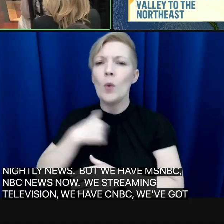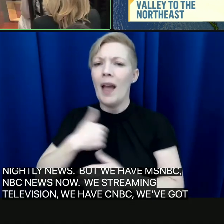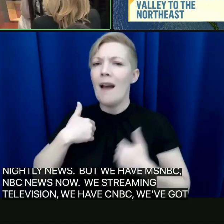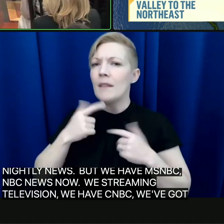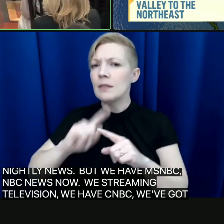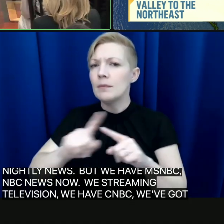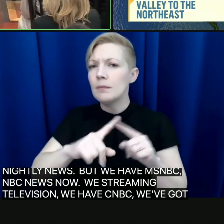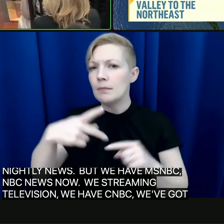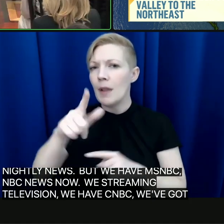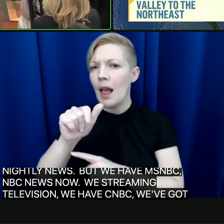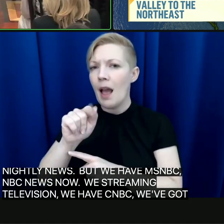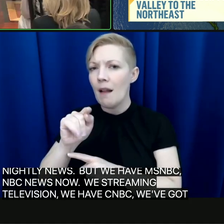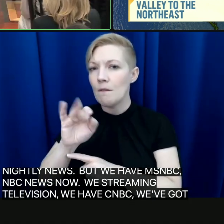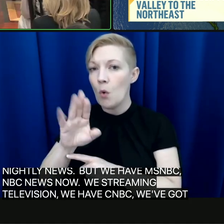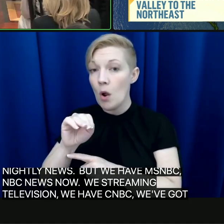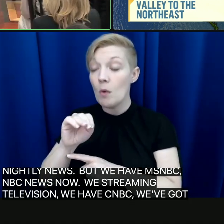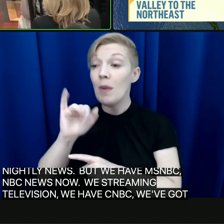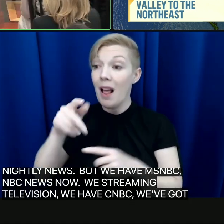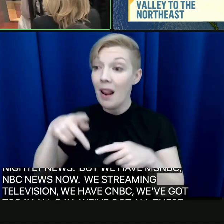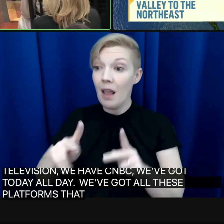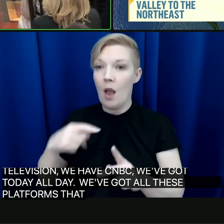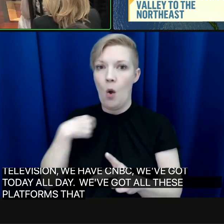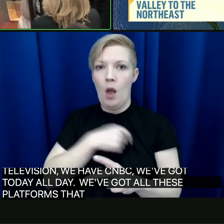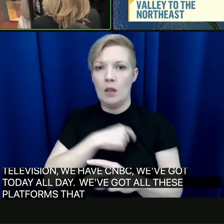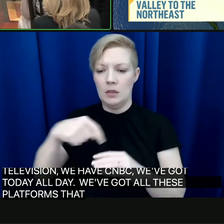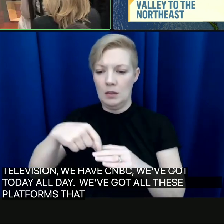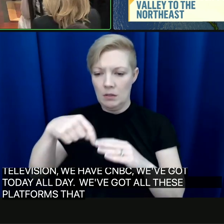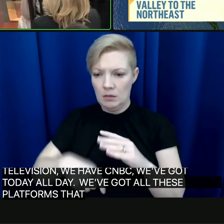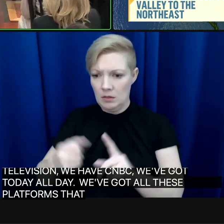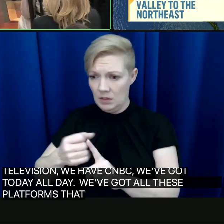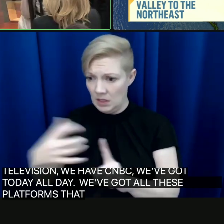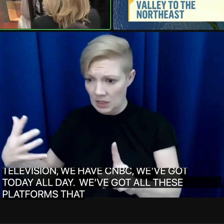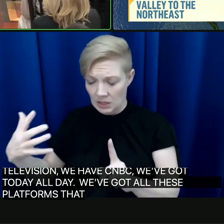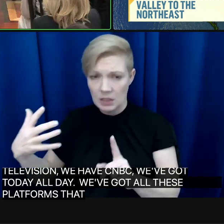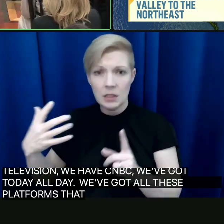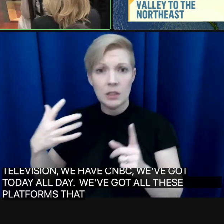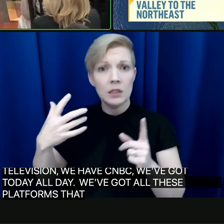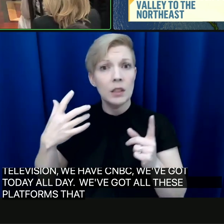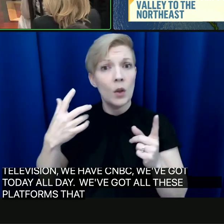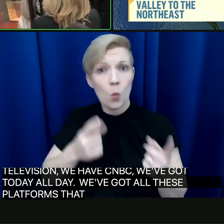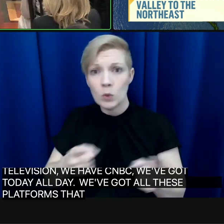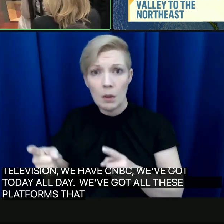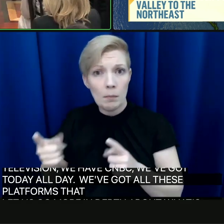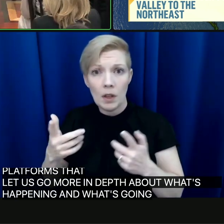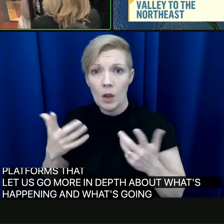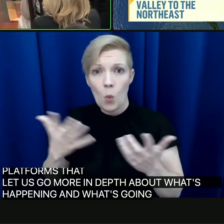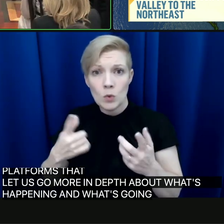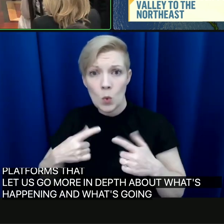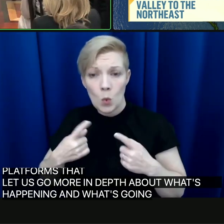in-depth about what's happening and what's going on. And we've partnered with different groups